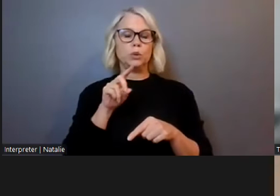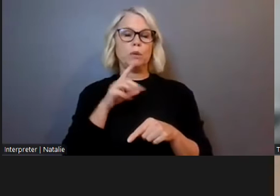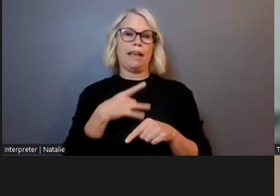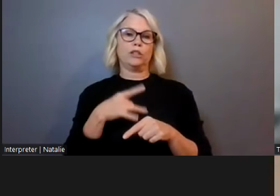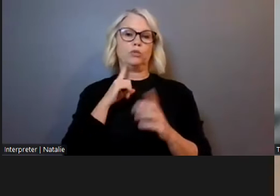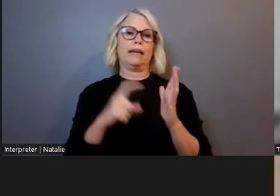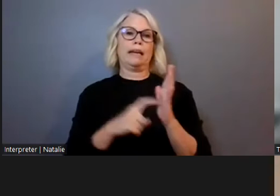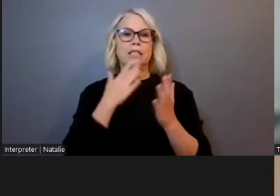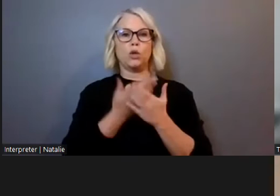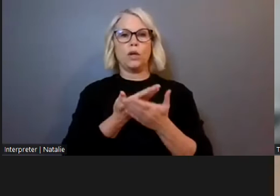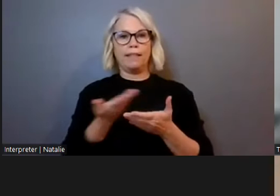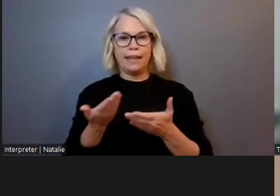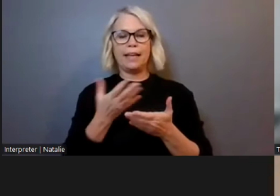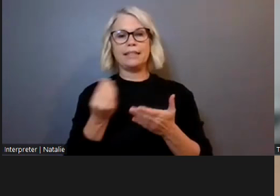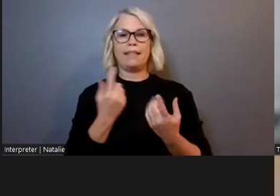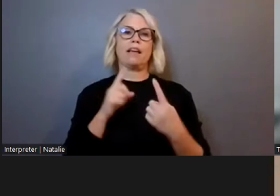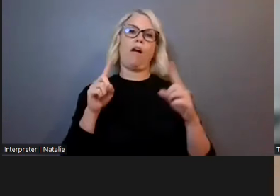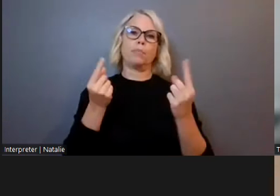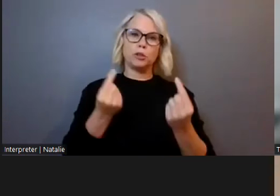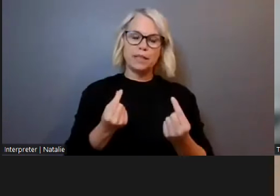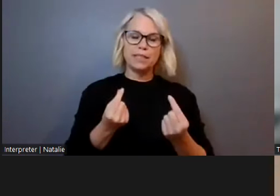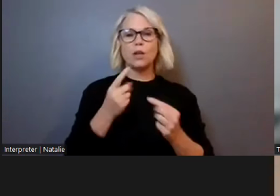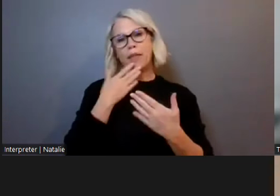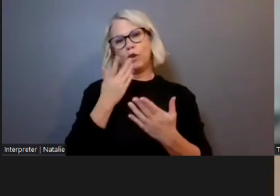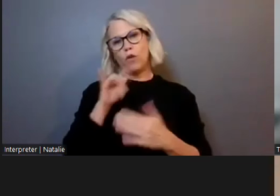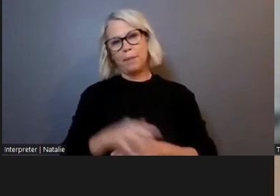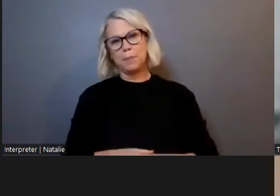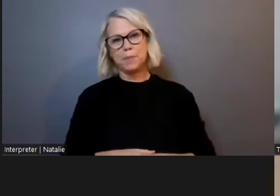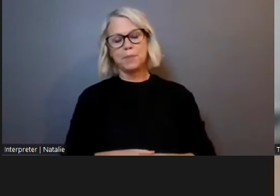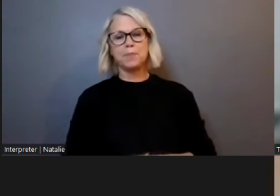the good things and those accomplishments, so, thank you for that.